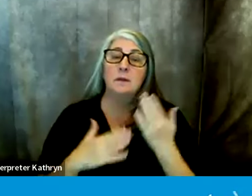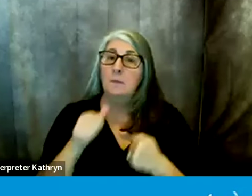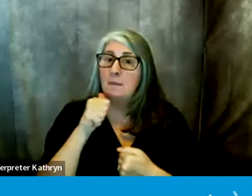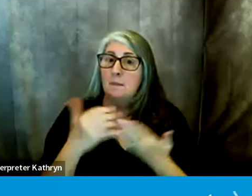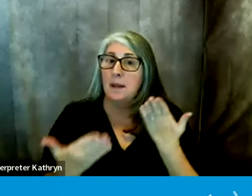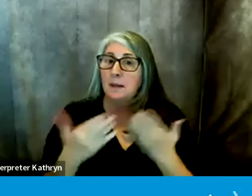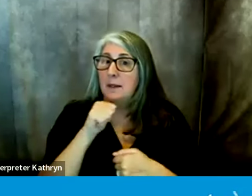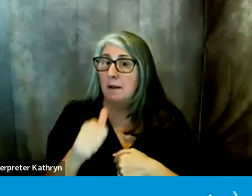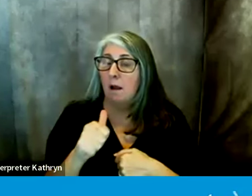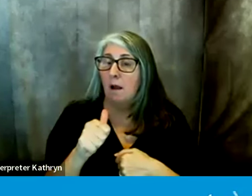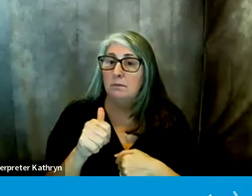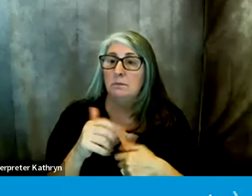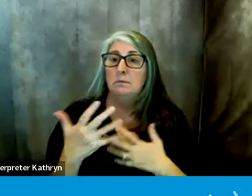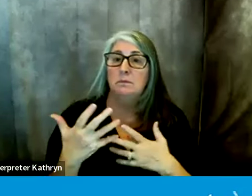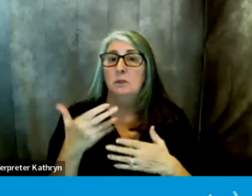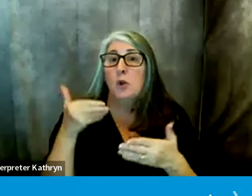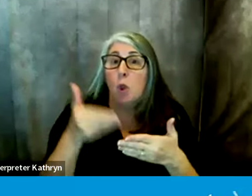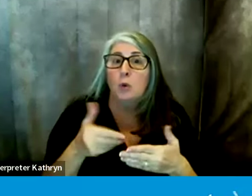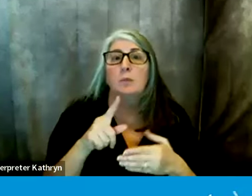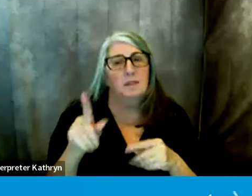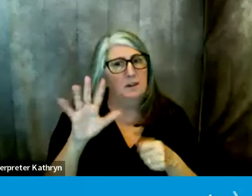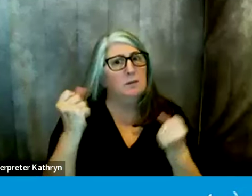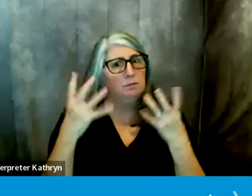but there's still a lot. But also, you'll see in the chat box,